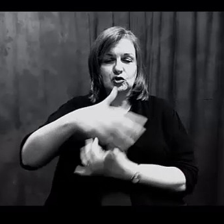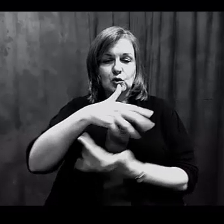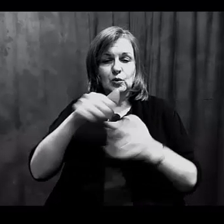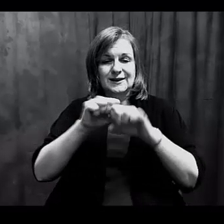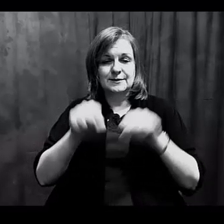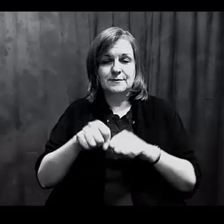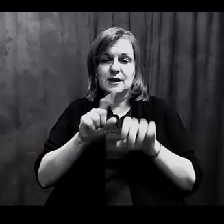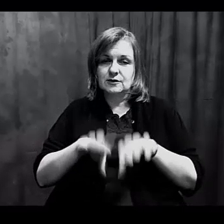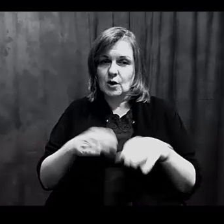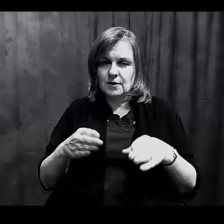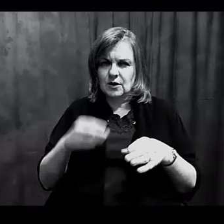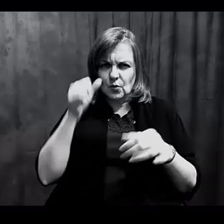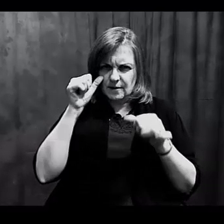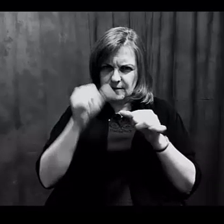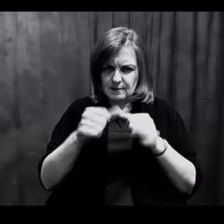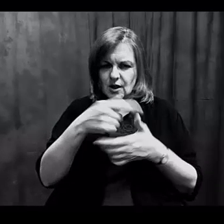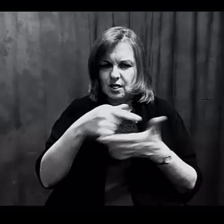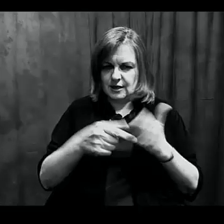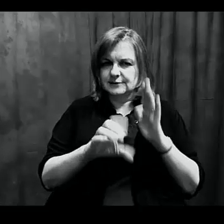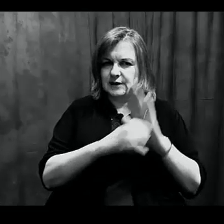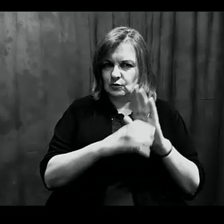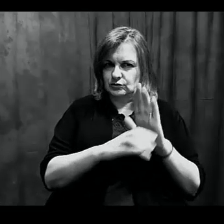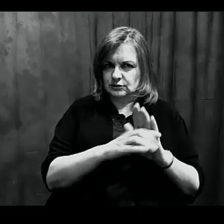insects in this interaction